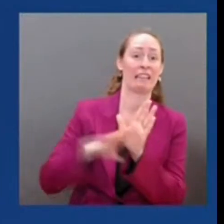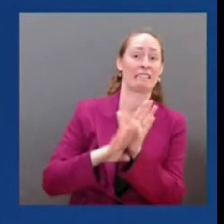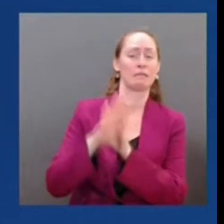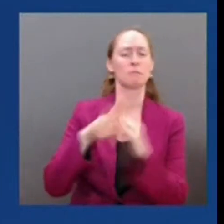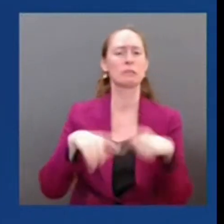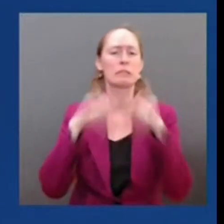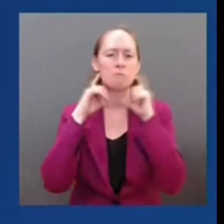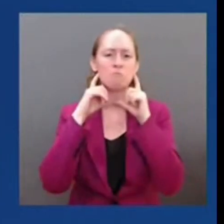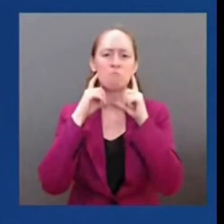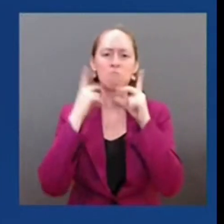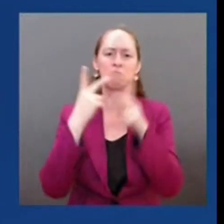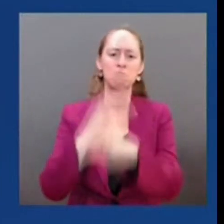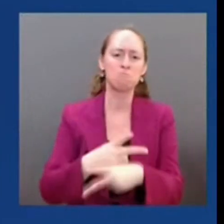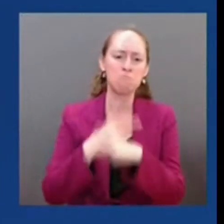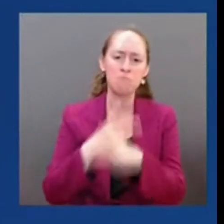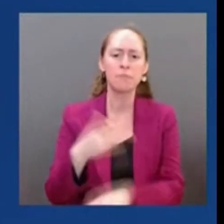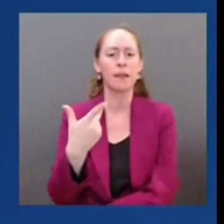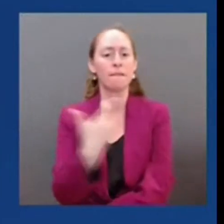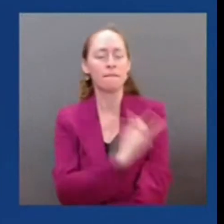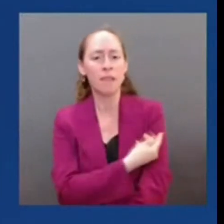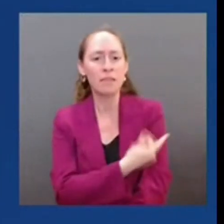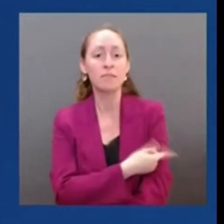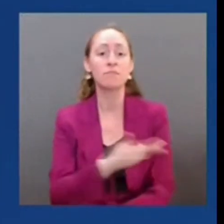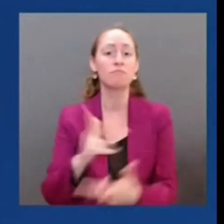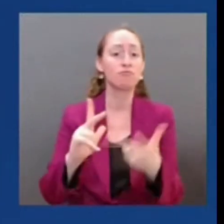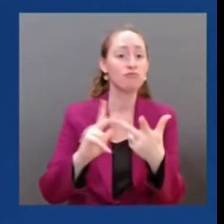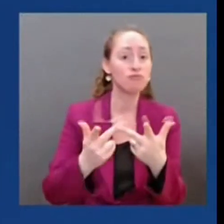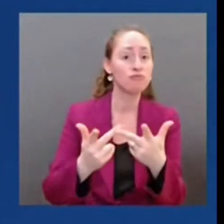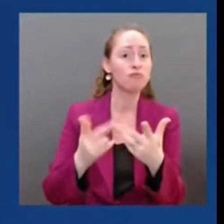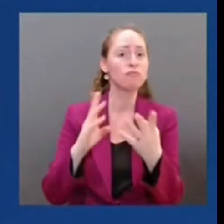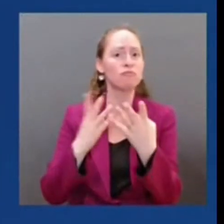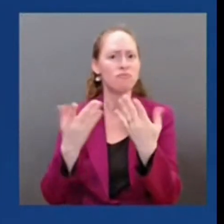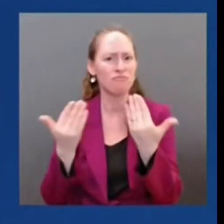INFECTION RATES ARE HIGHER. WE KNOW THAT WE HAVE VACCINES AND BOOSTERS.